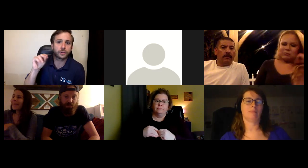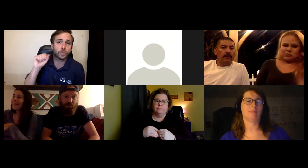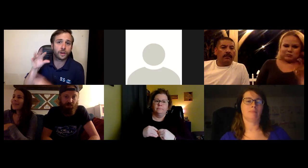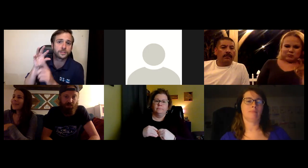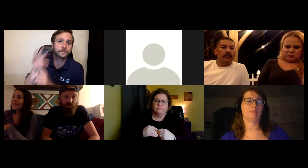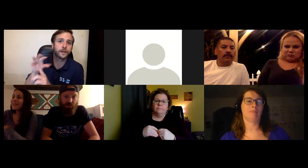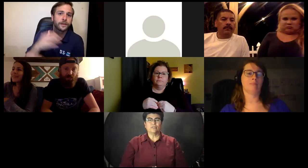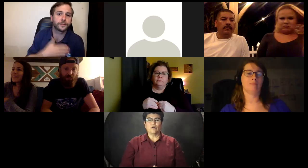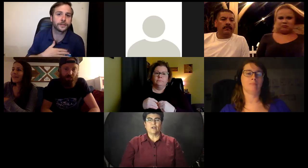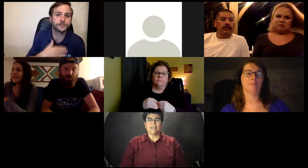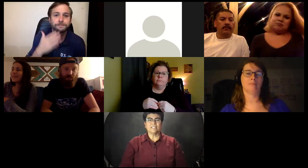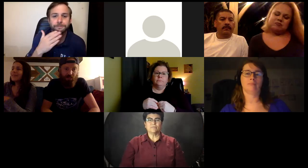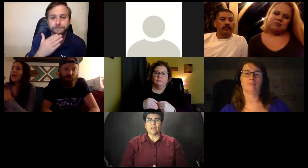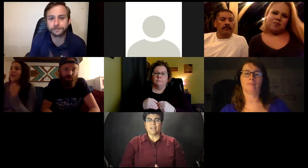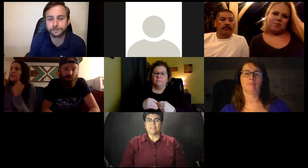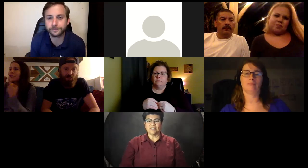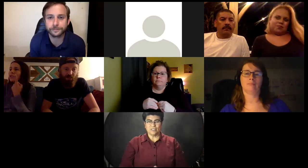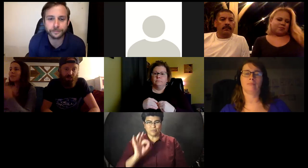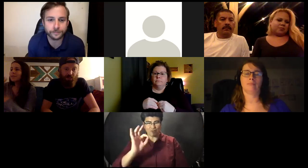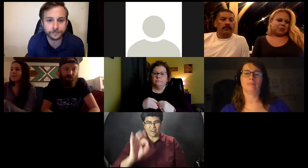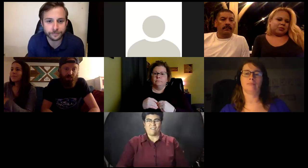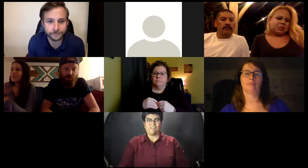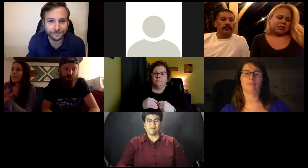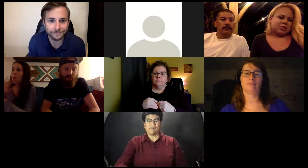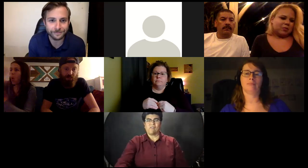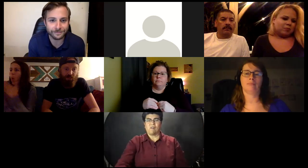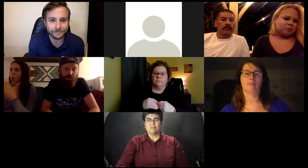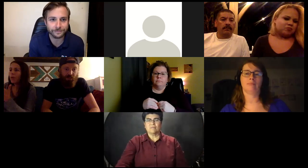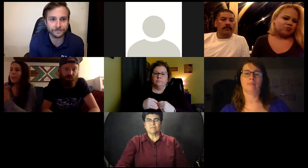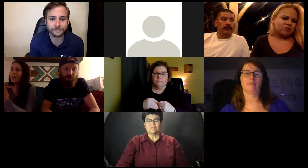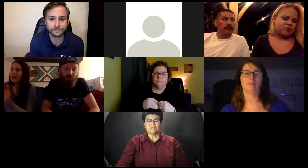ando will you go ahead and spotlight the other interpreter